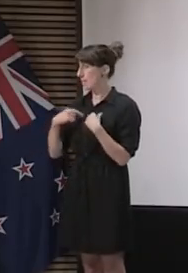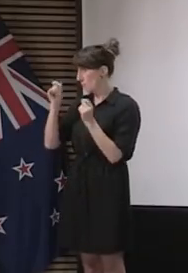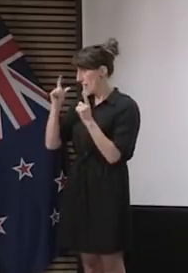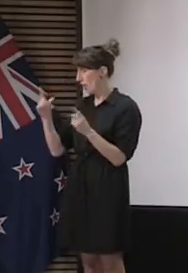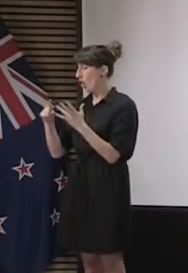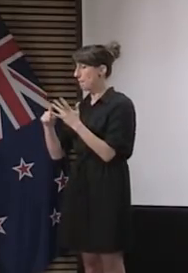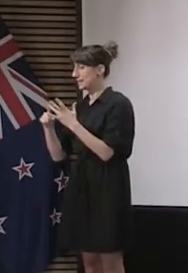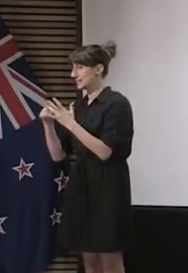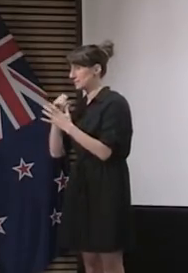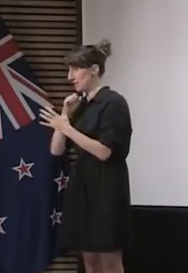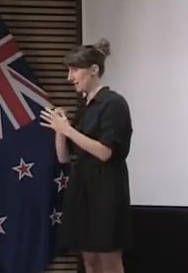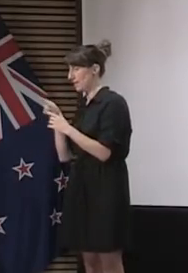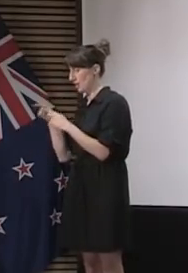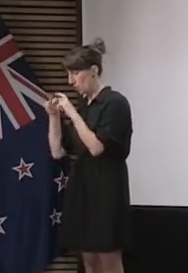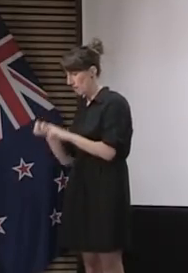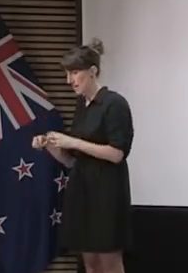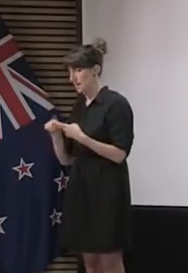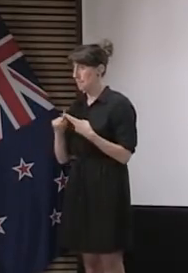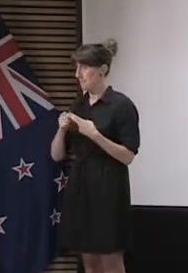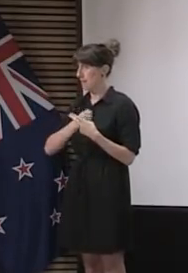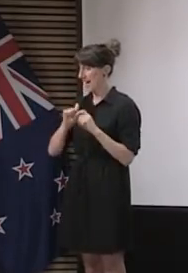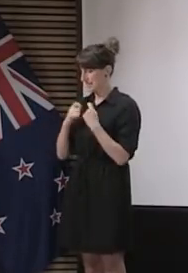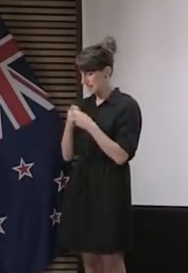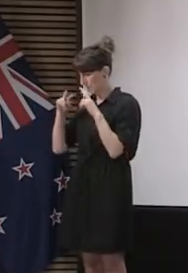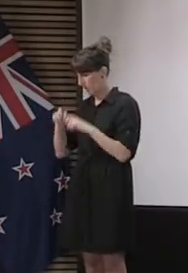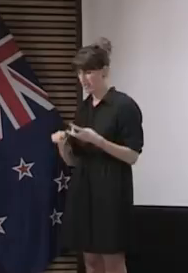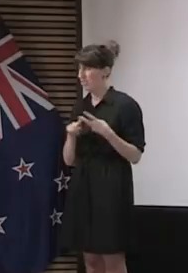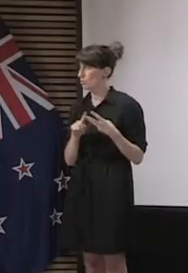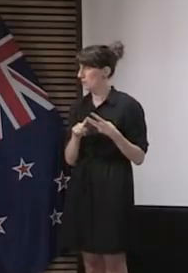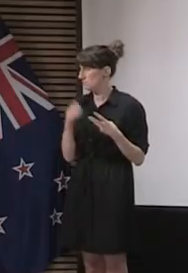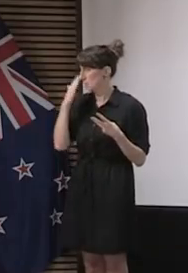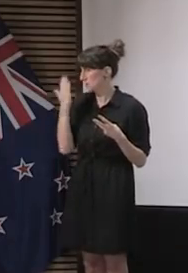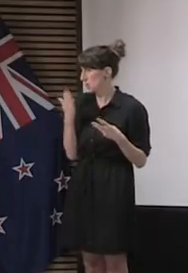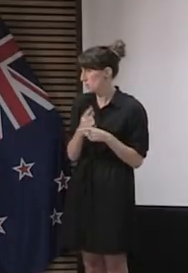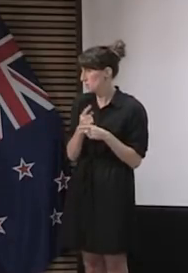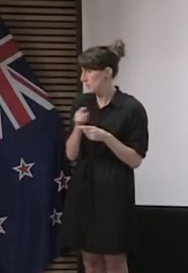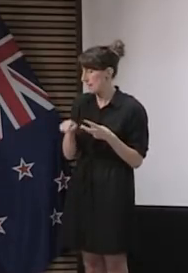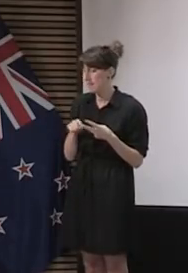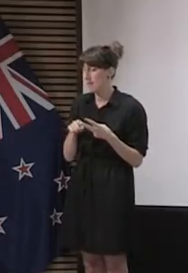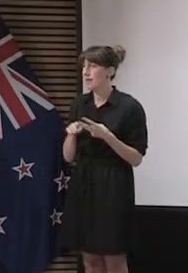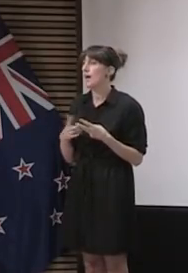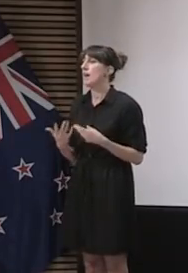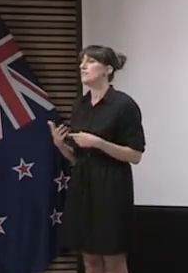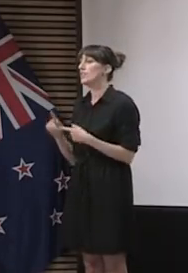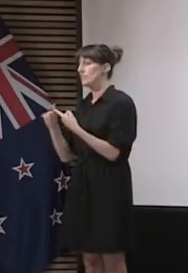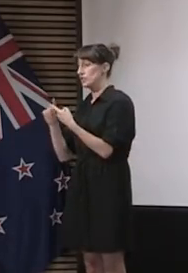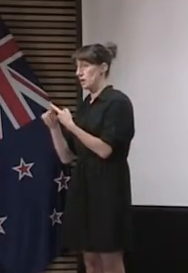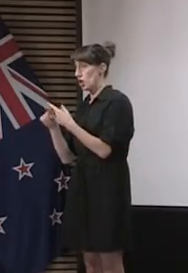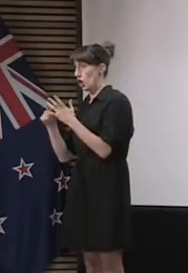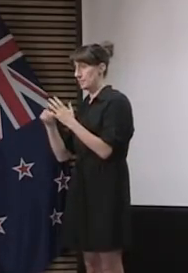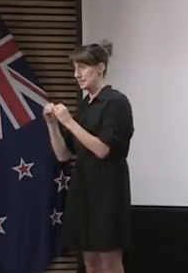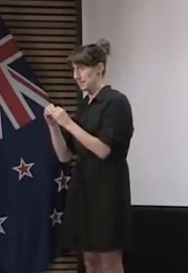Certainly in the caseof our one when I first mootedthe idea I floated that withthe aged